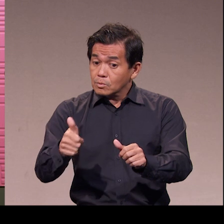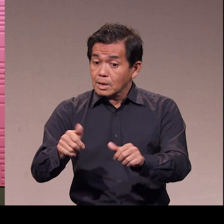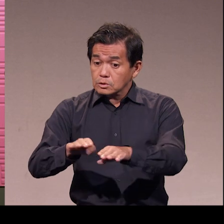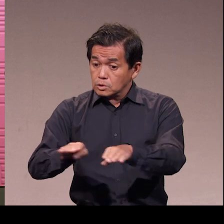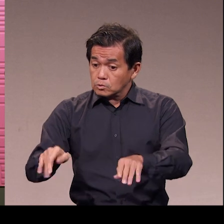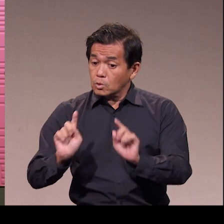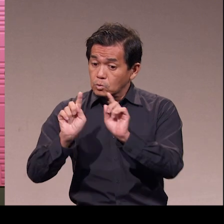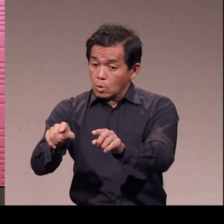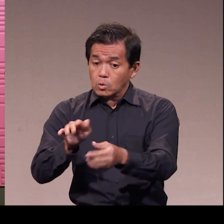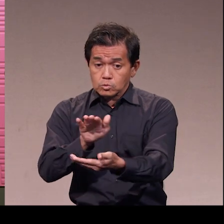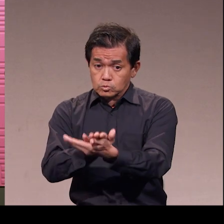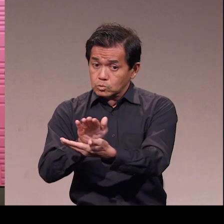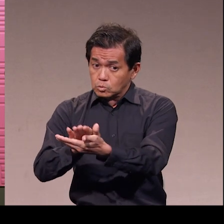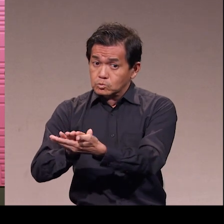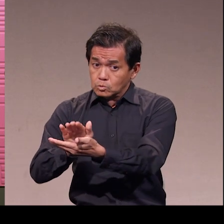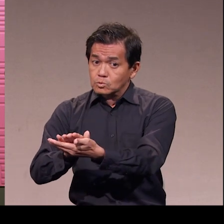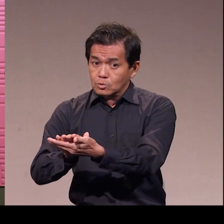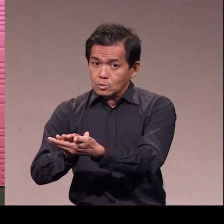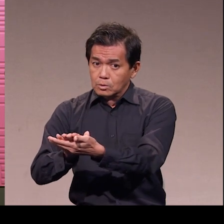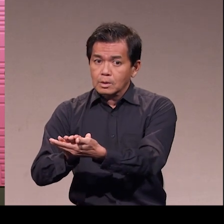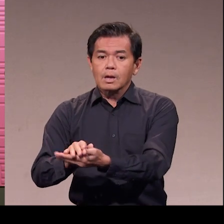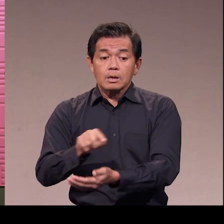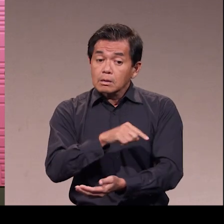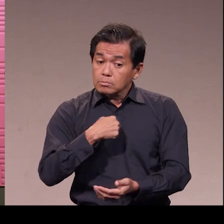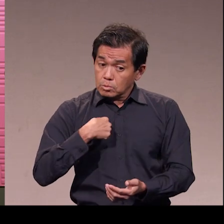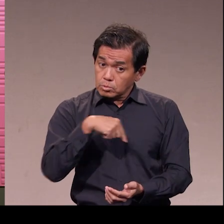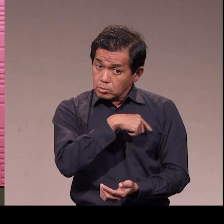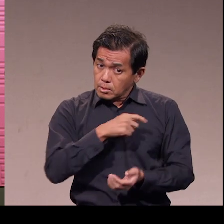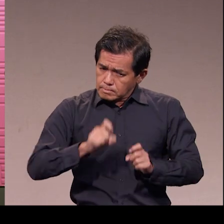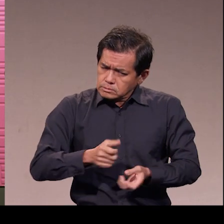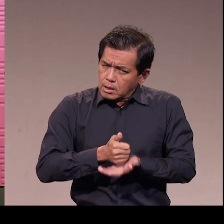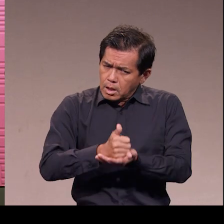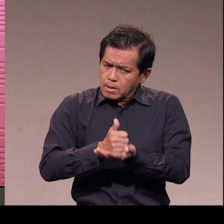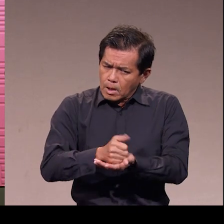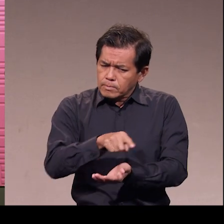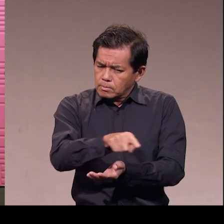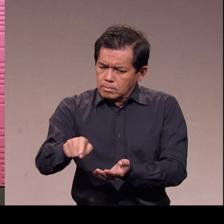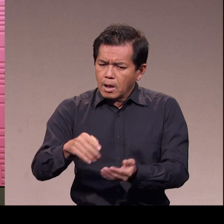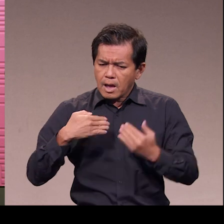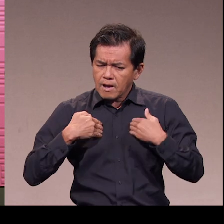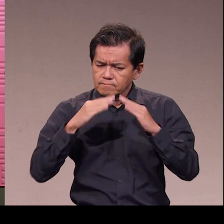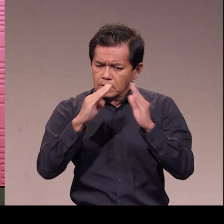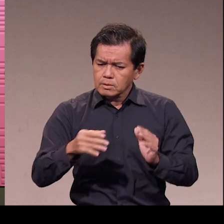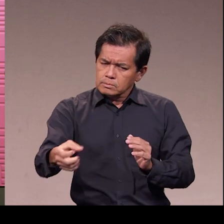should help them own flats once again so that they are able to provide the children